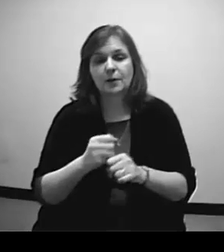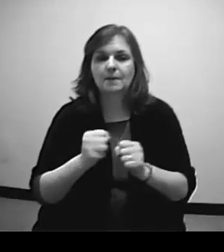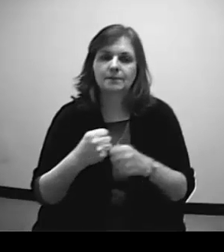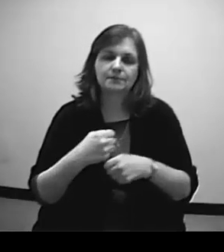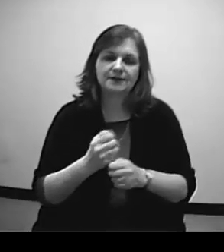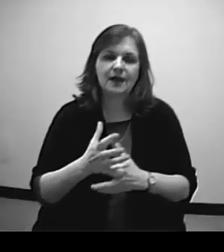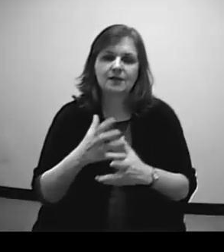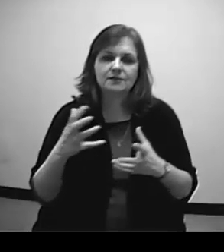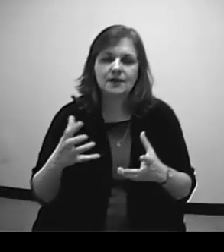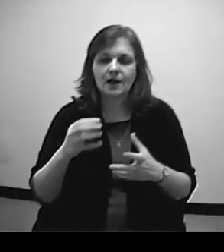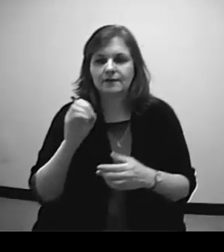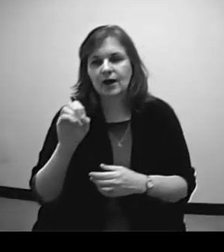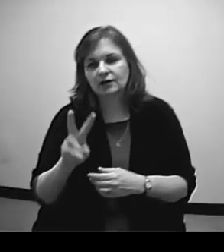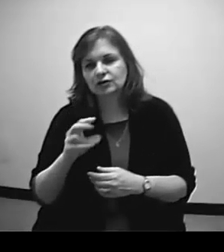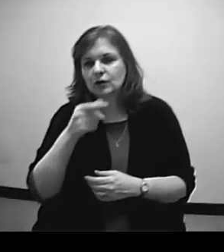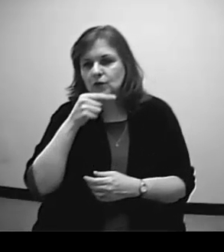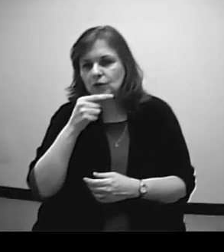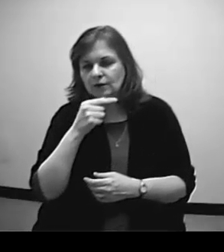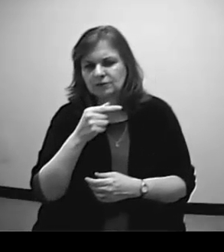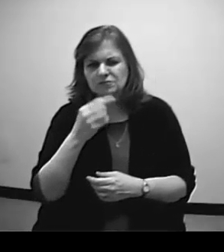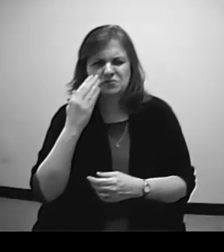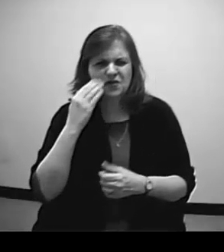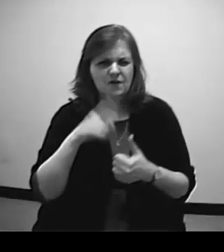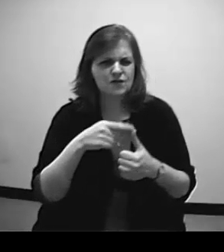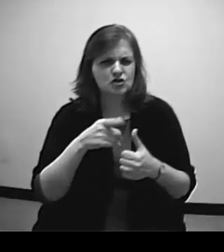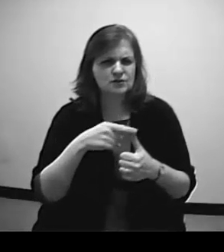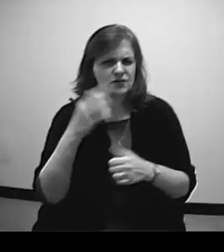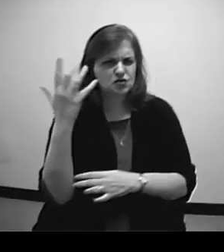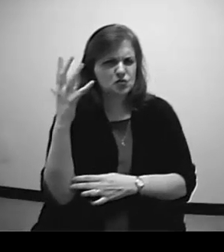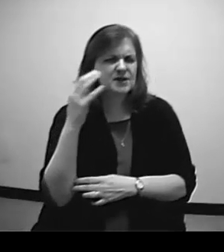glucose and oxygen -- the tree you are probably pretty familiar with [I hope!]